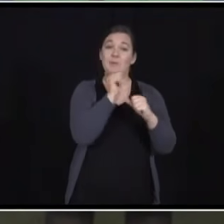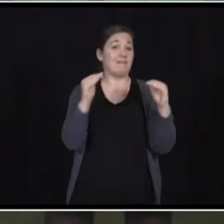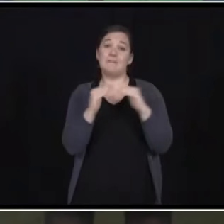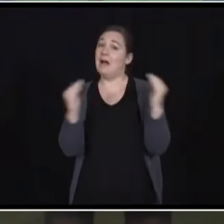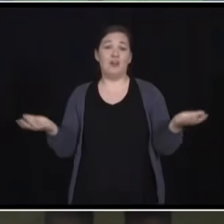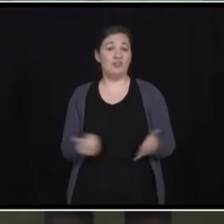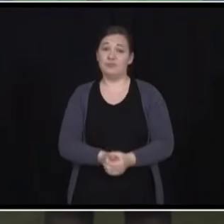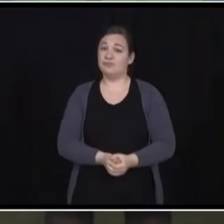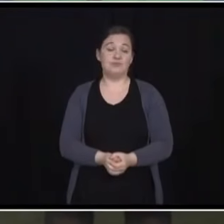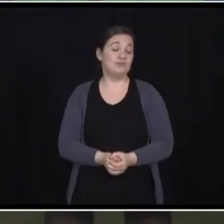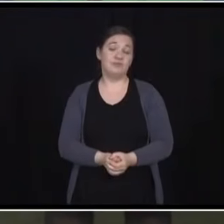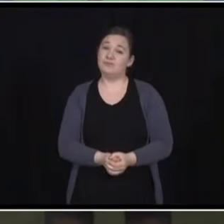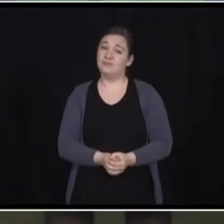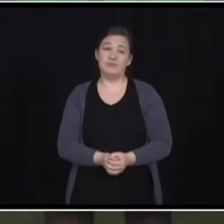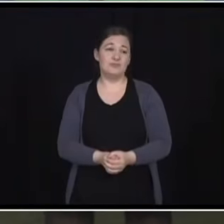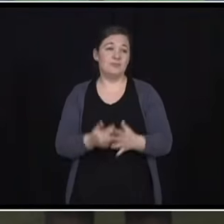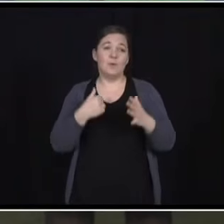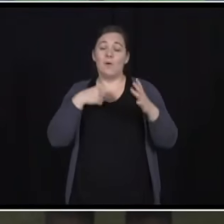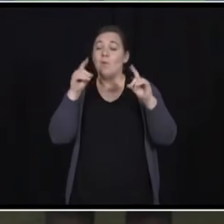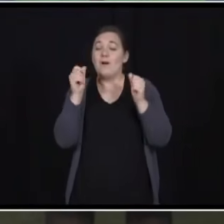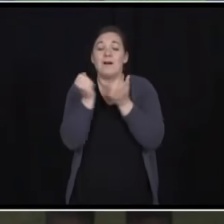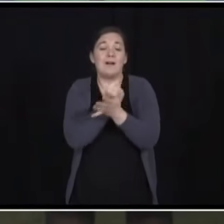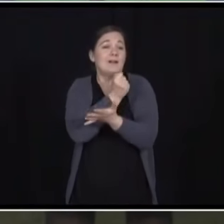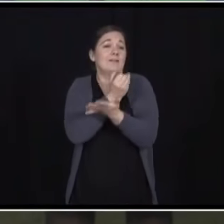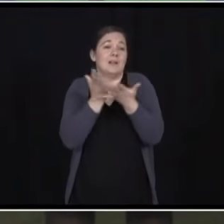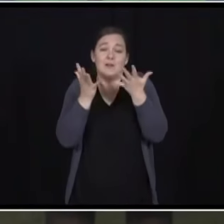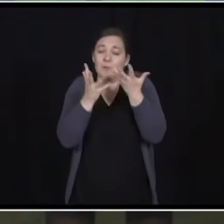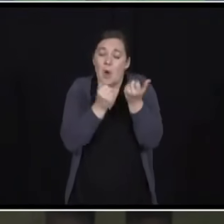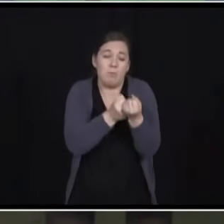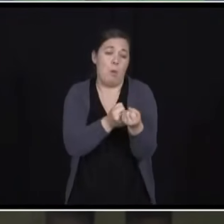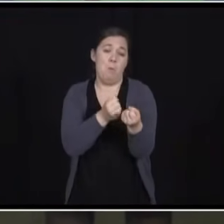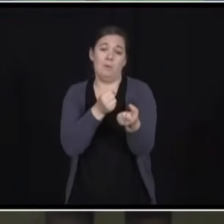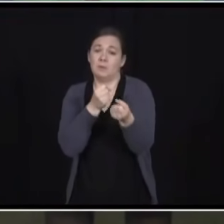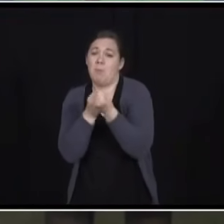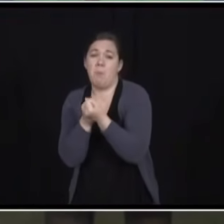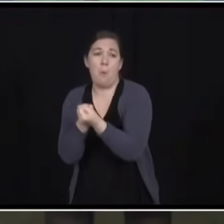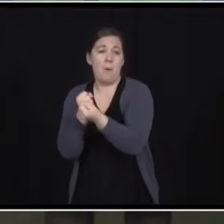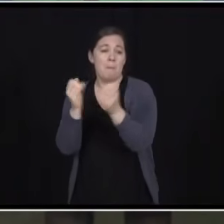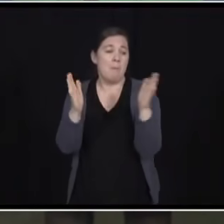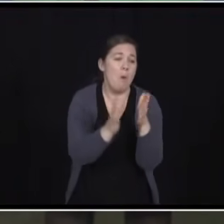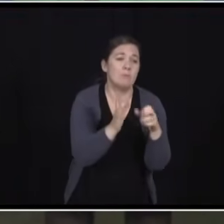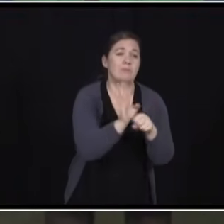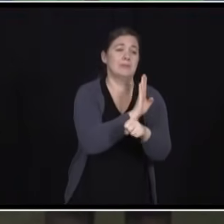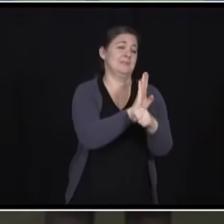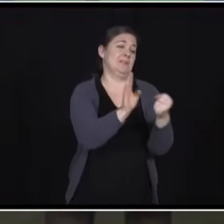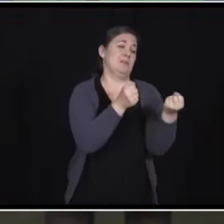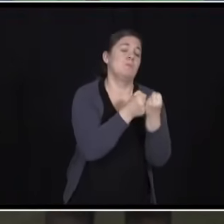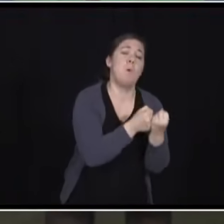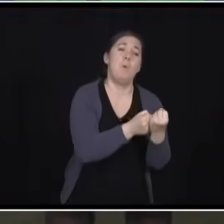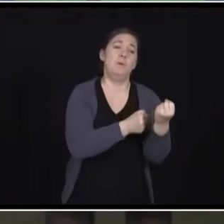food, that is what I would have to look into and again, Rob, it is terrible, nothing is fair about this COVID.